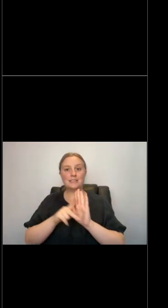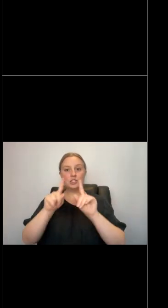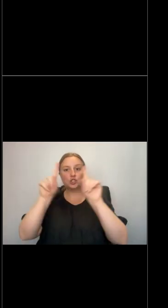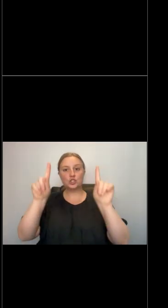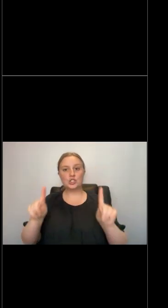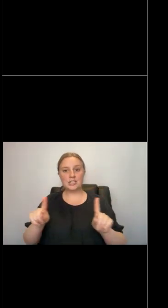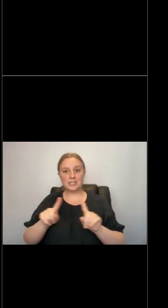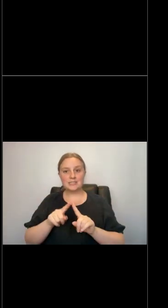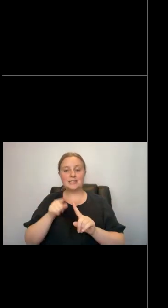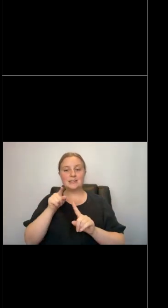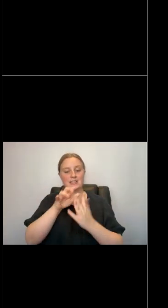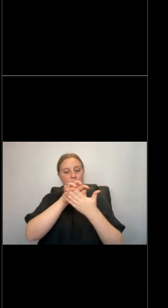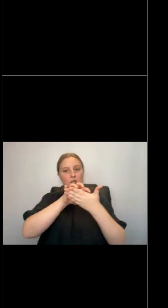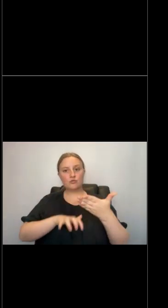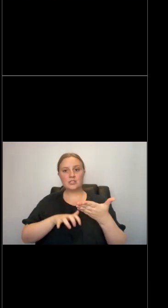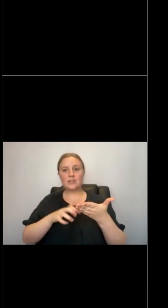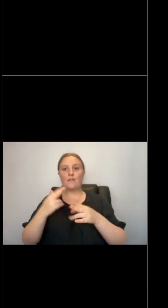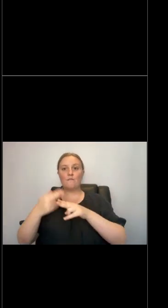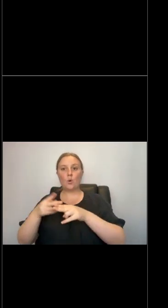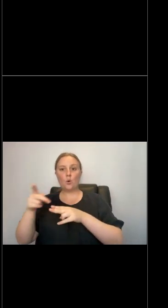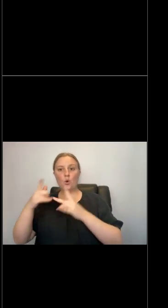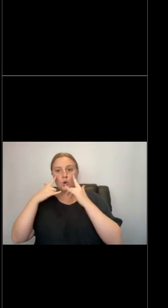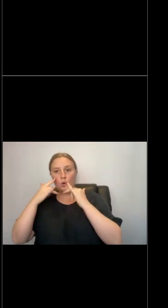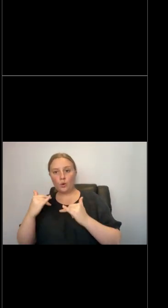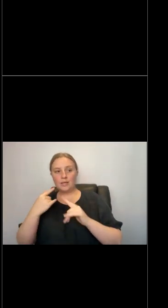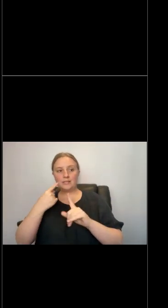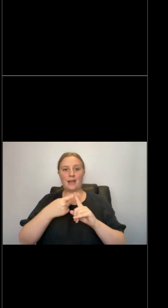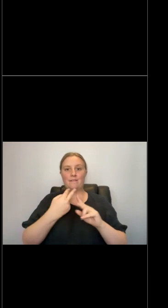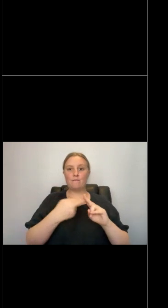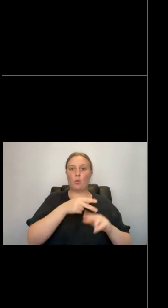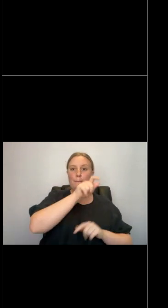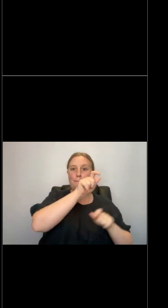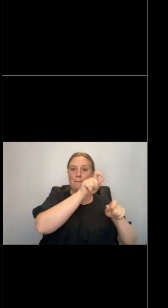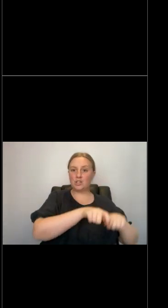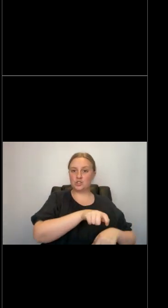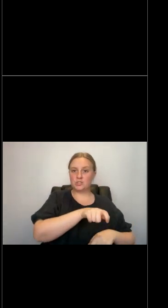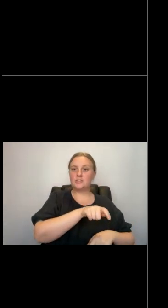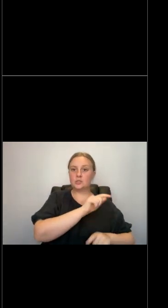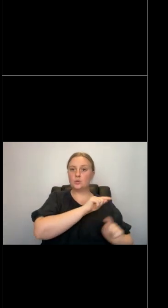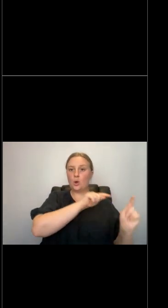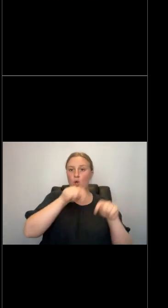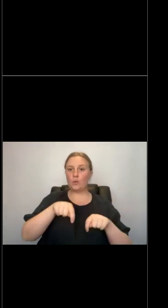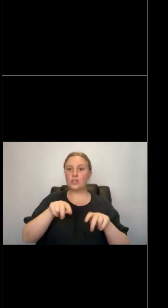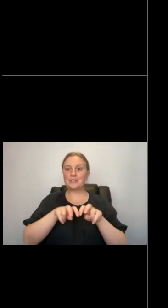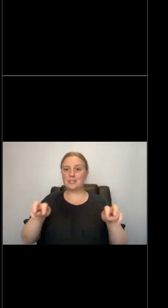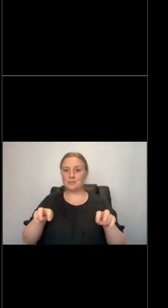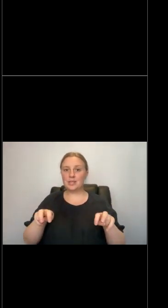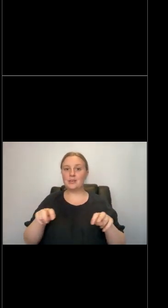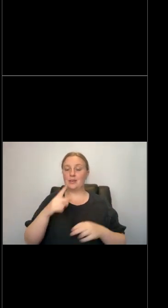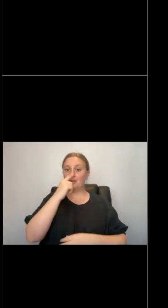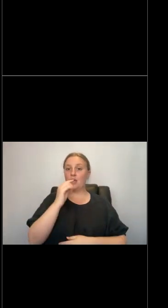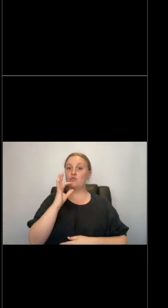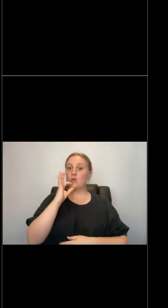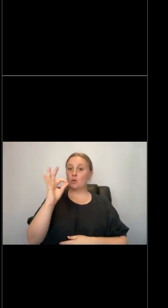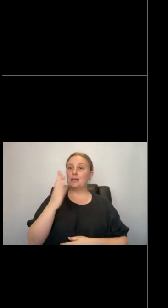to proceedings on the Mental Health Review Tribunal website. Persons can request recordings.